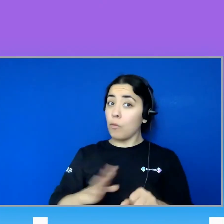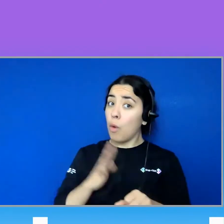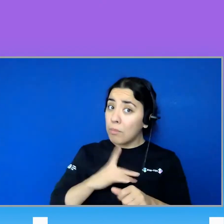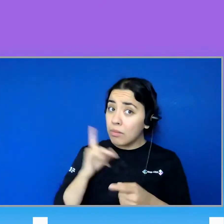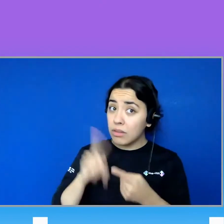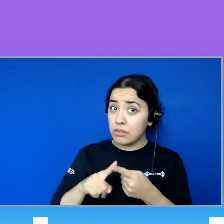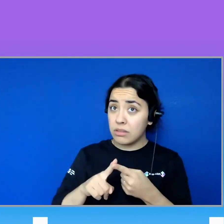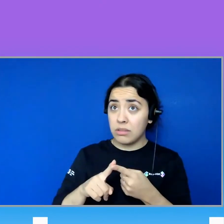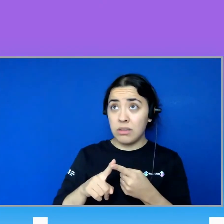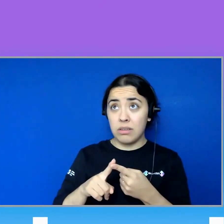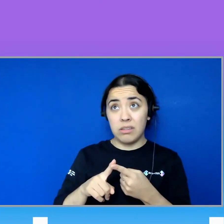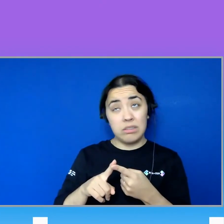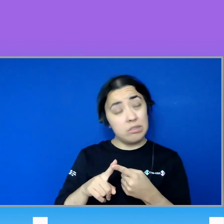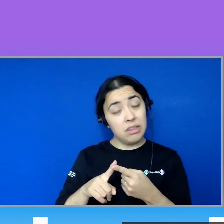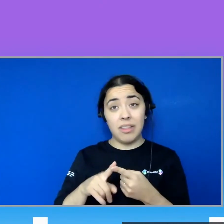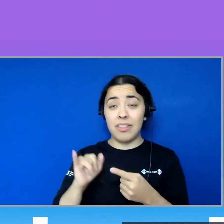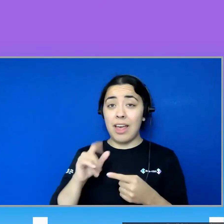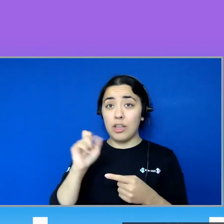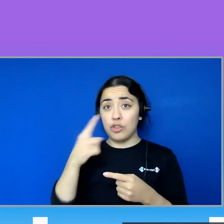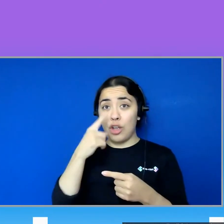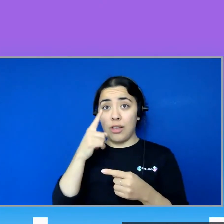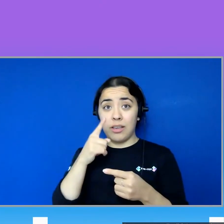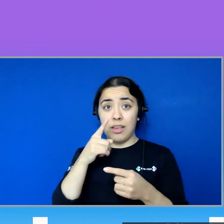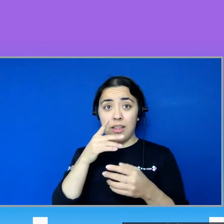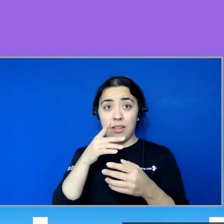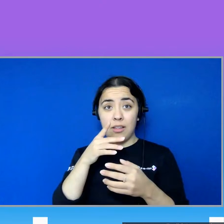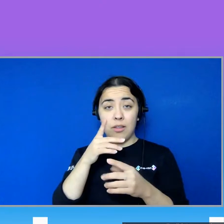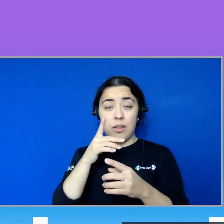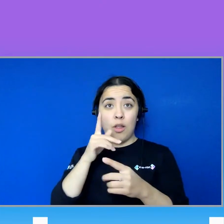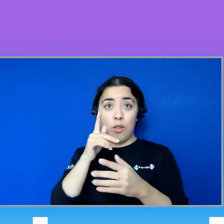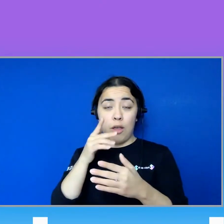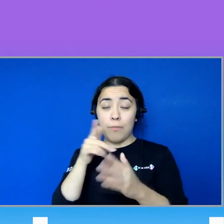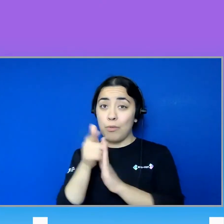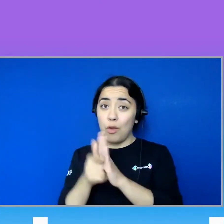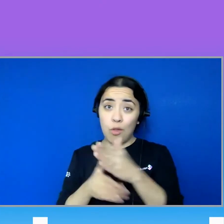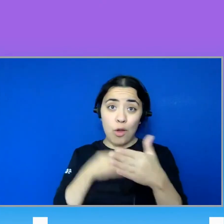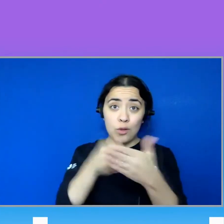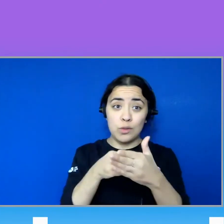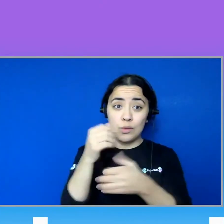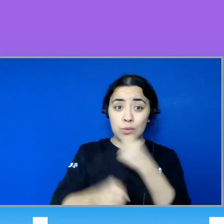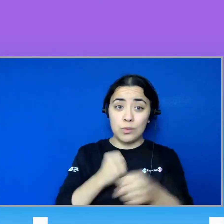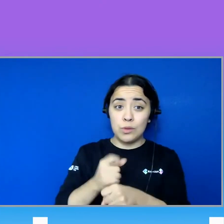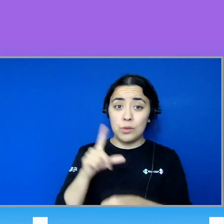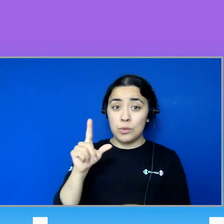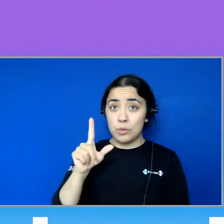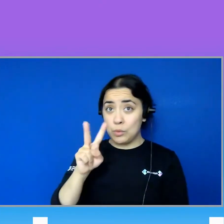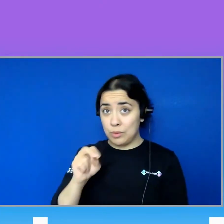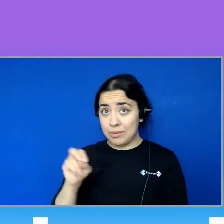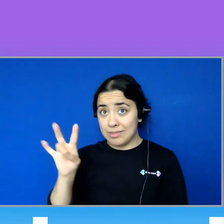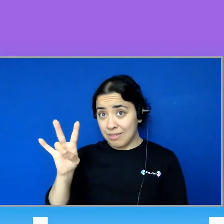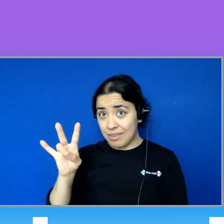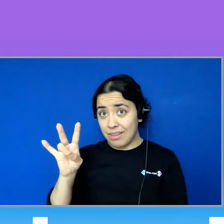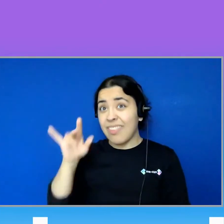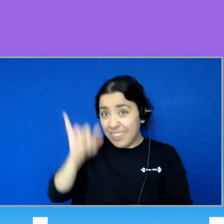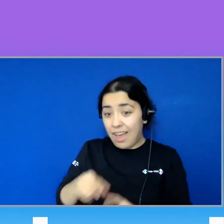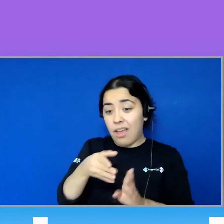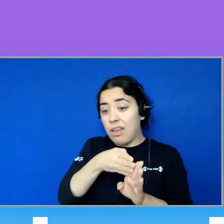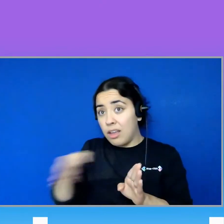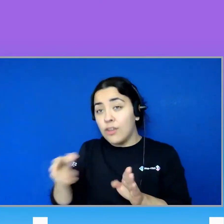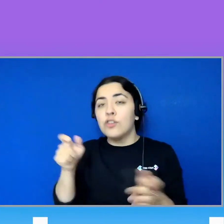formally until the target lawsuit of 2007. That's when